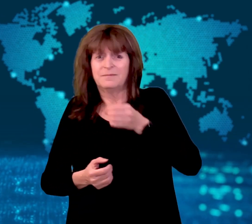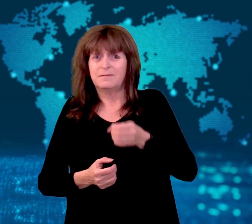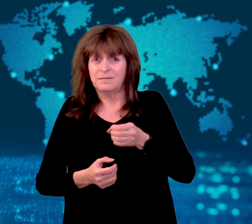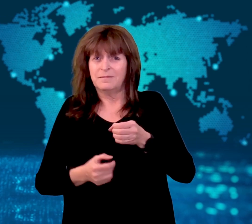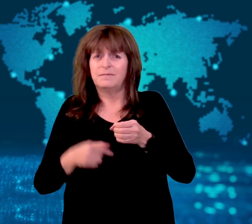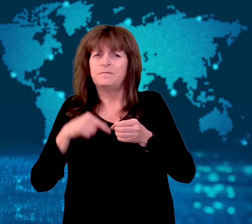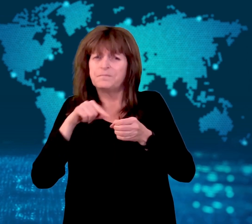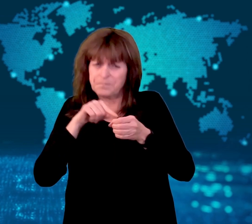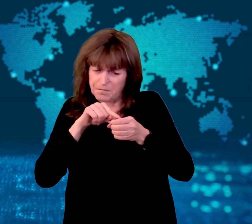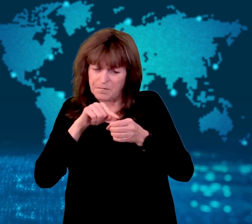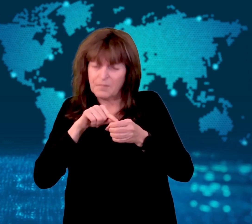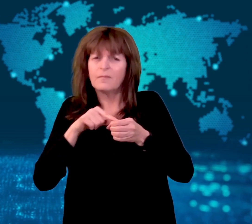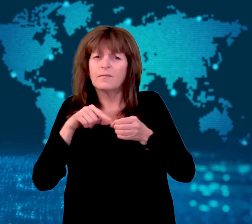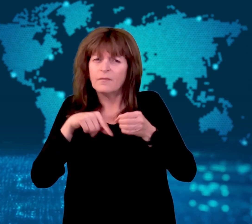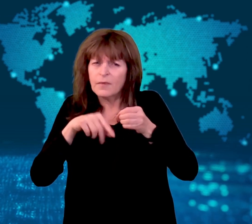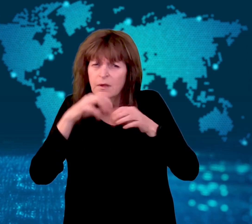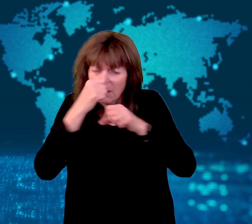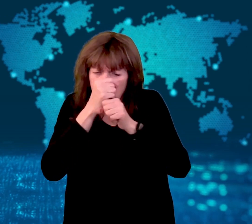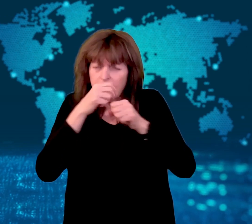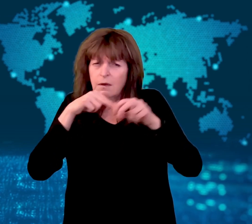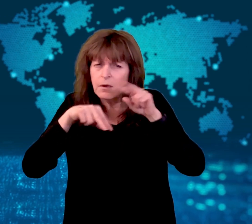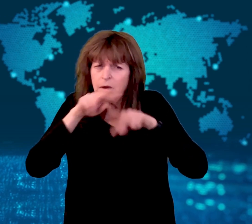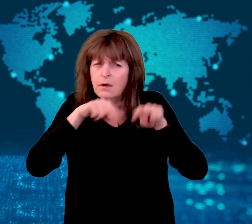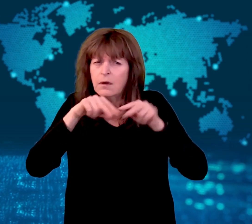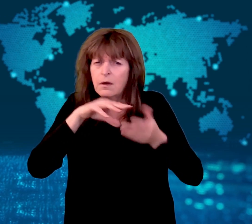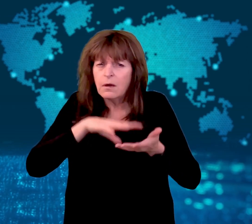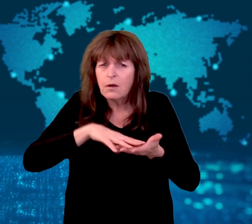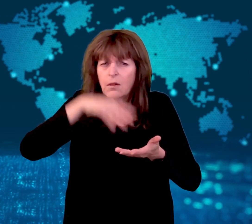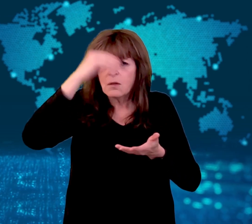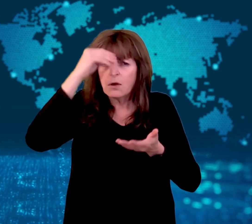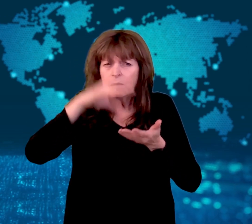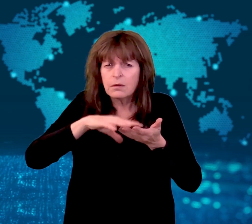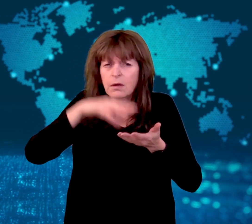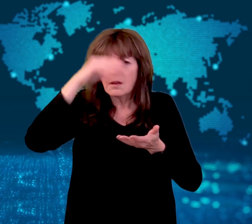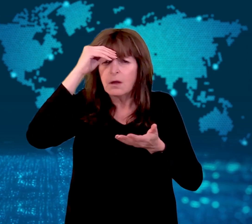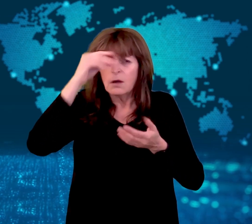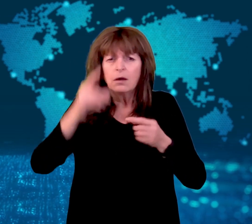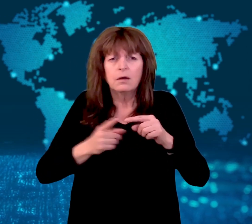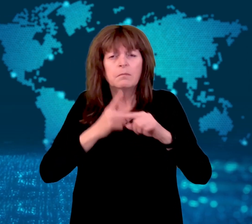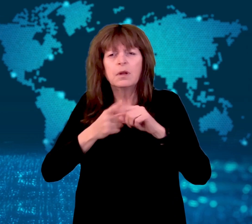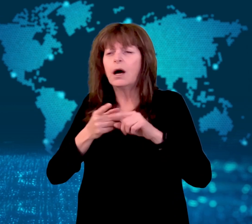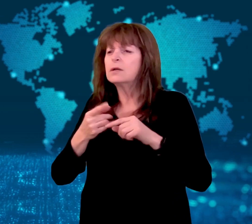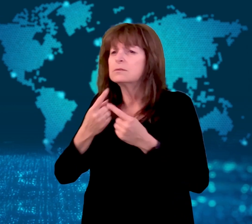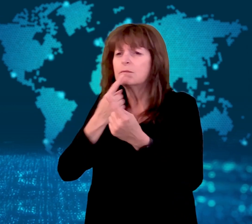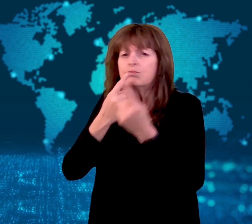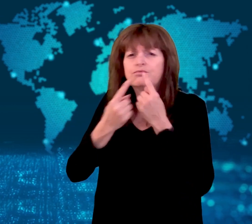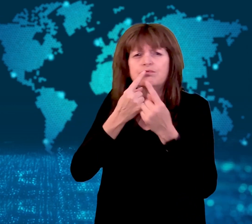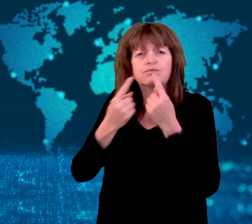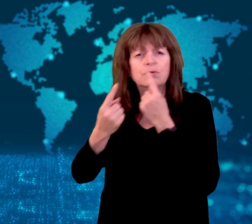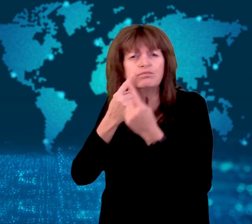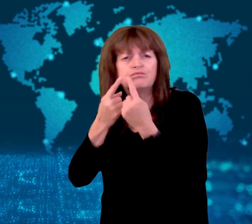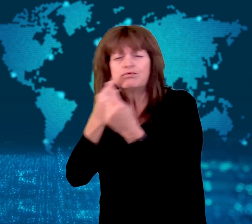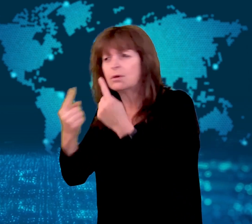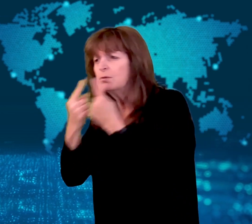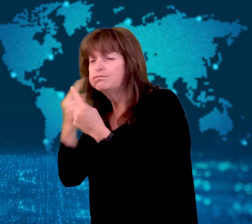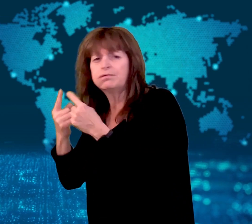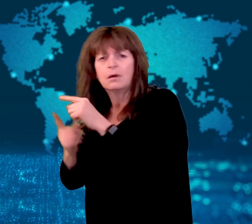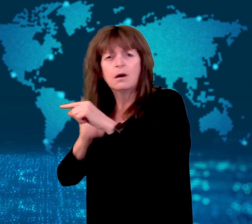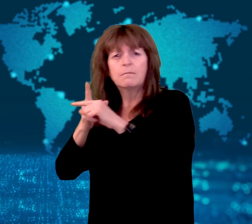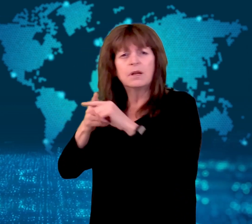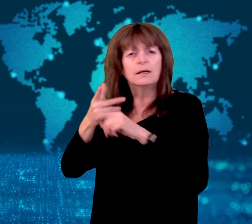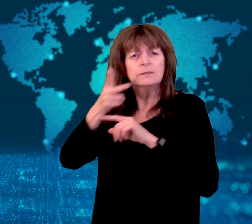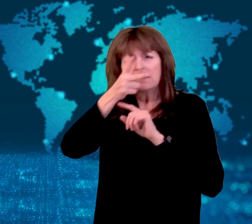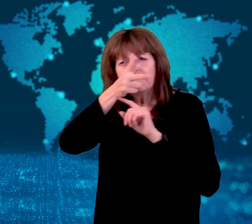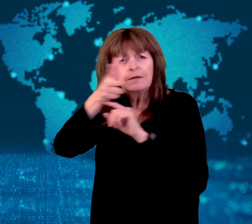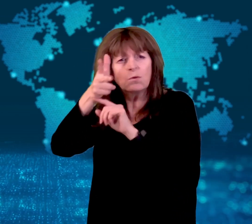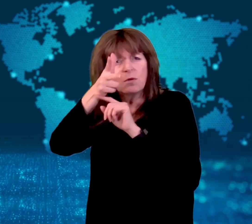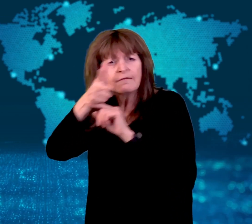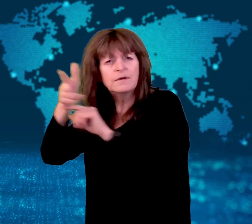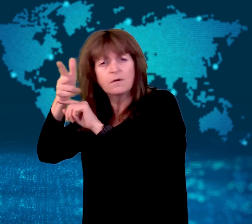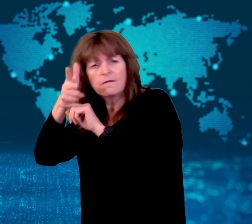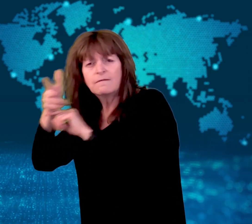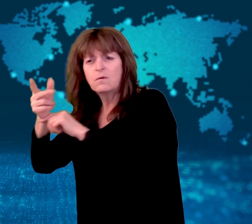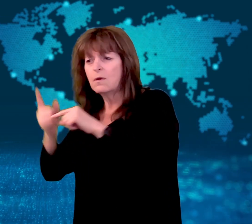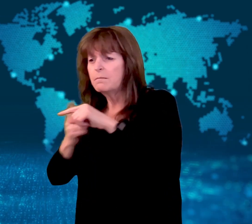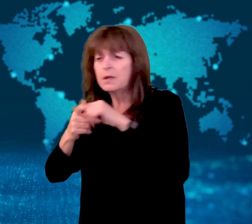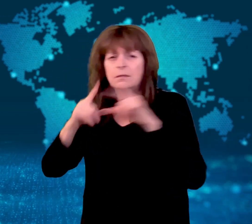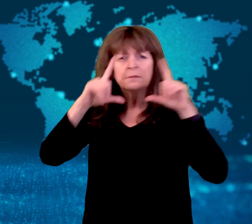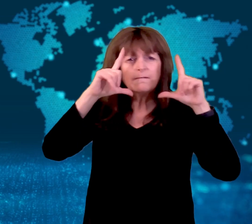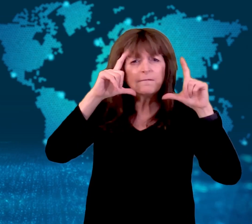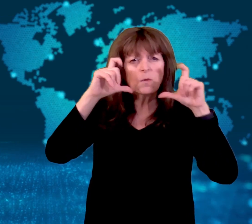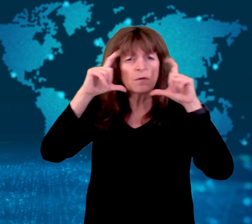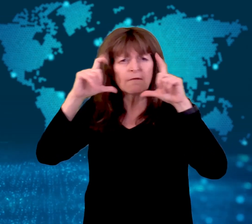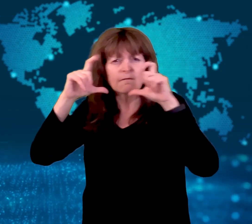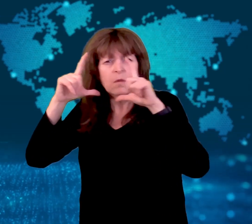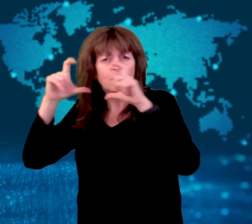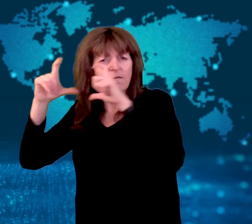videos, and photos from eyewitnesses, he hopes to make a detailed timeline